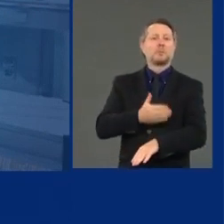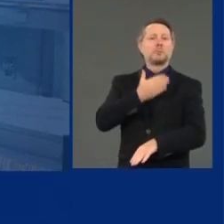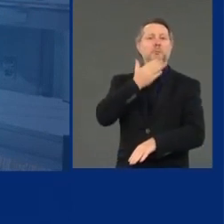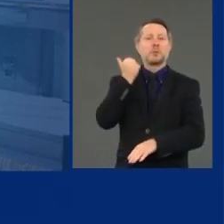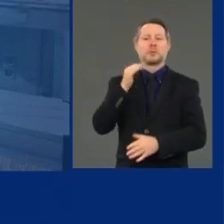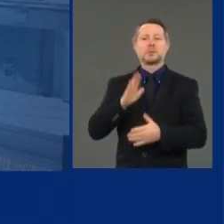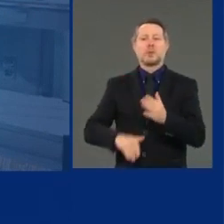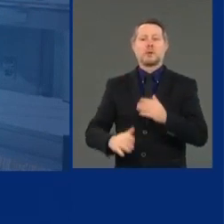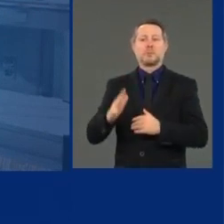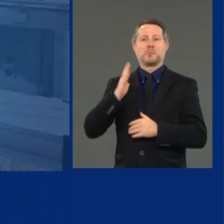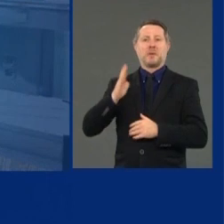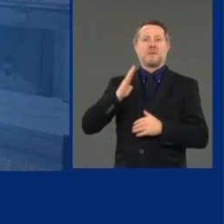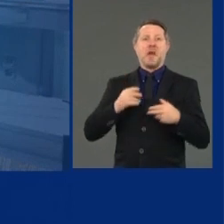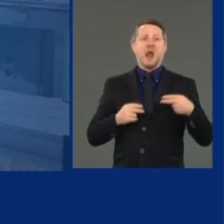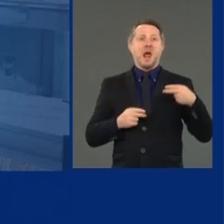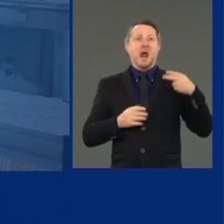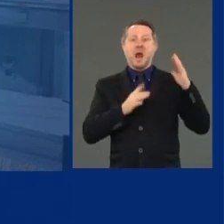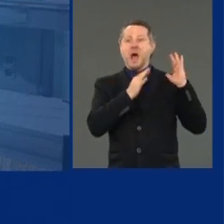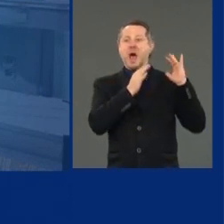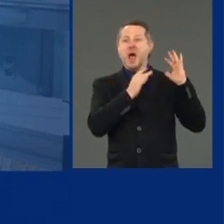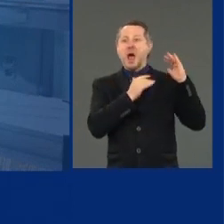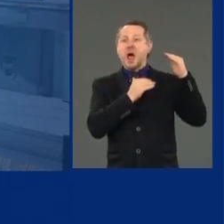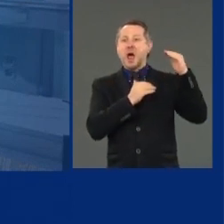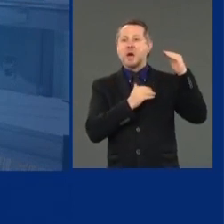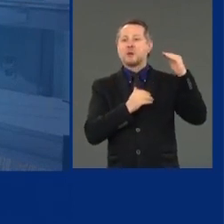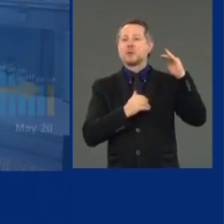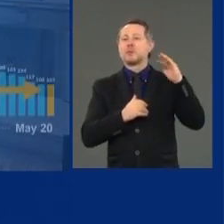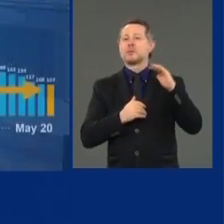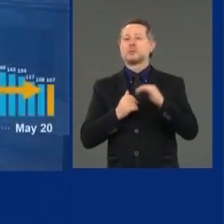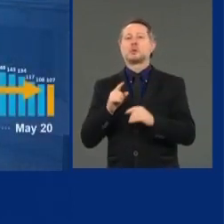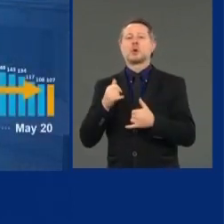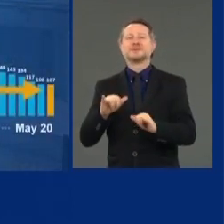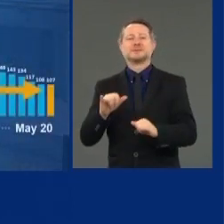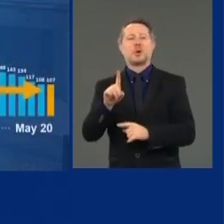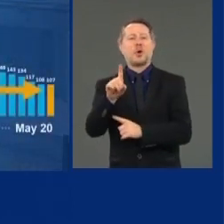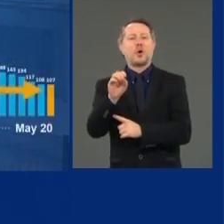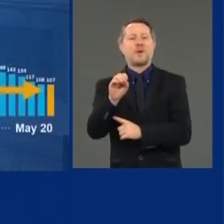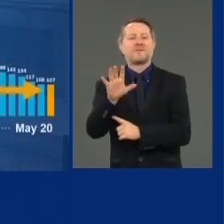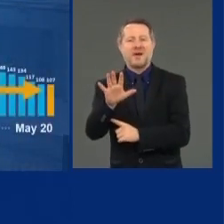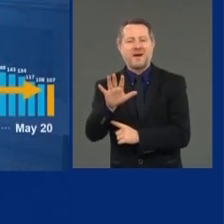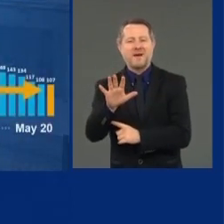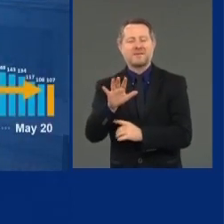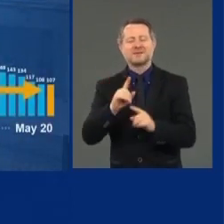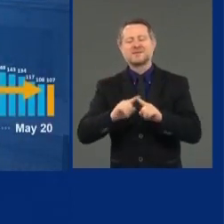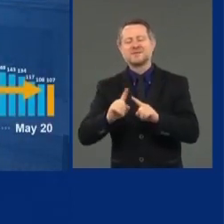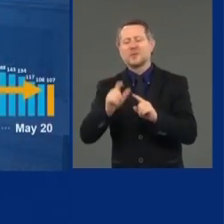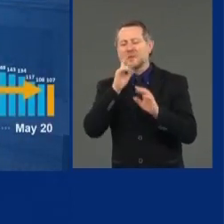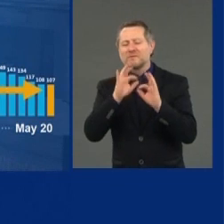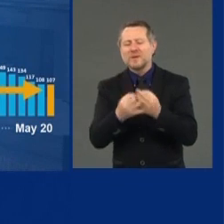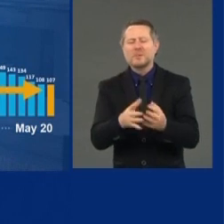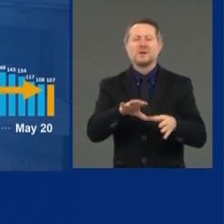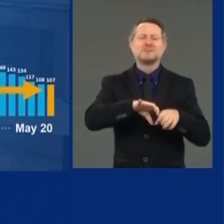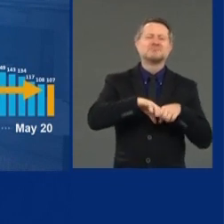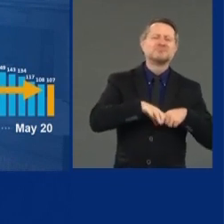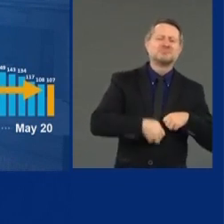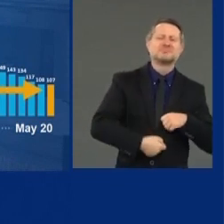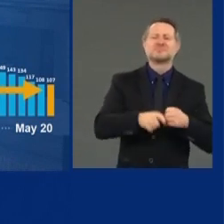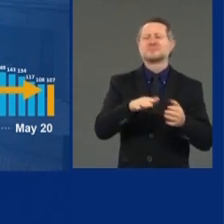THE RELATIVELY IT'S BETTER THAN IT HAS BEEN. STILL 105 FAMILIES WHO ARE